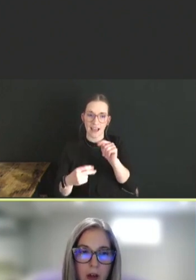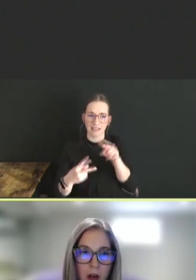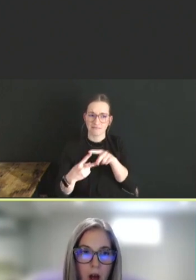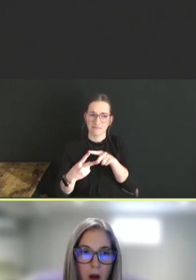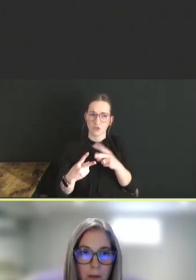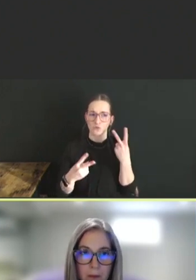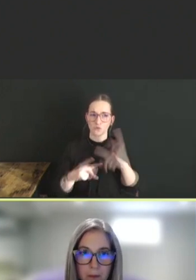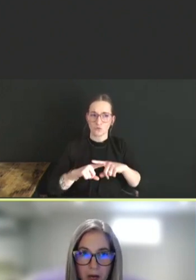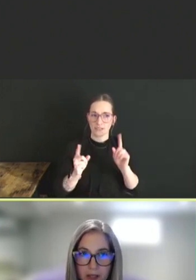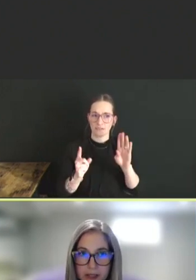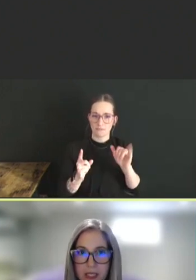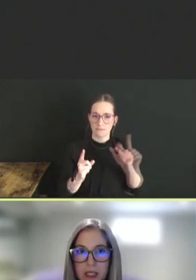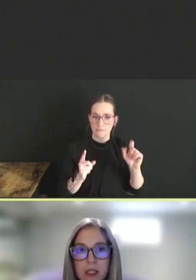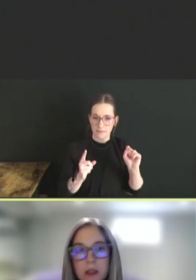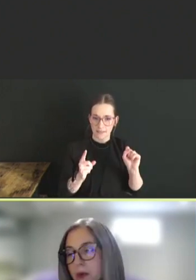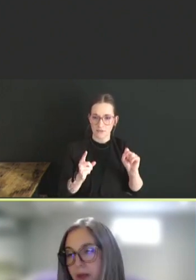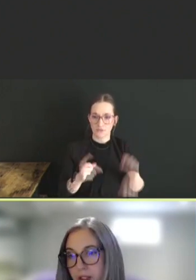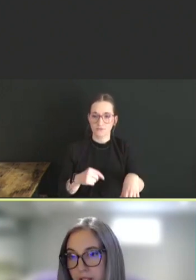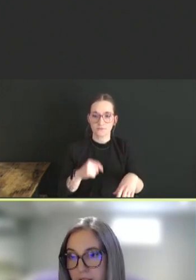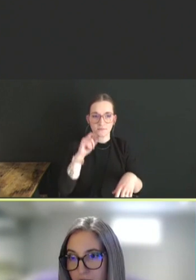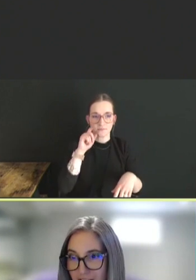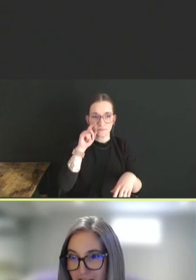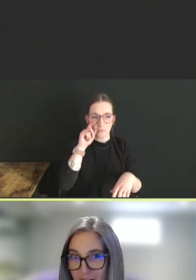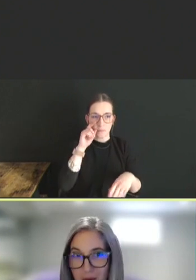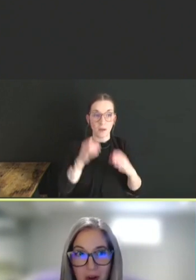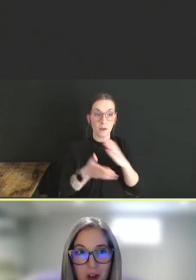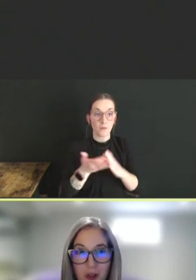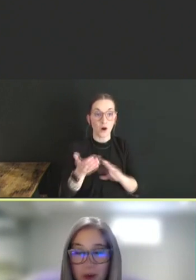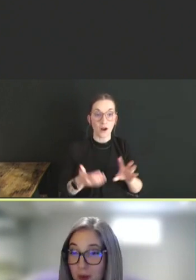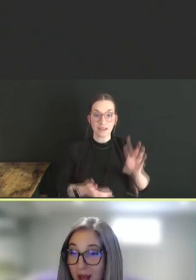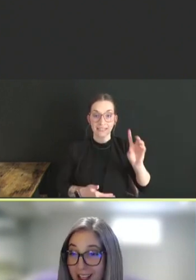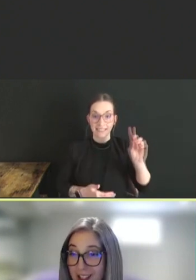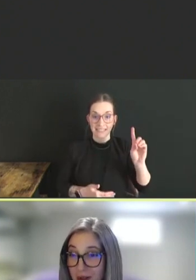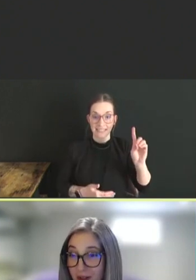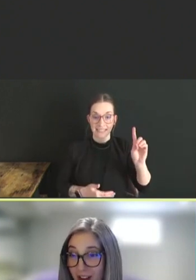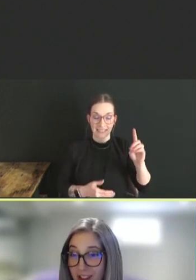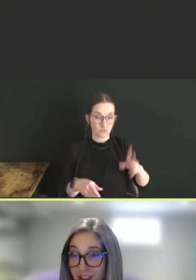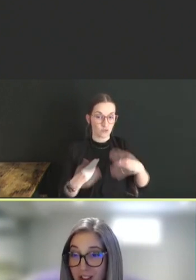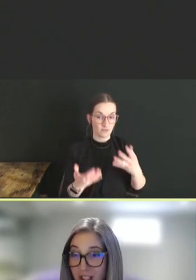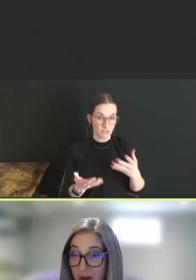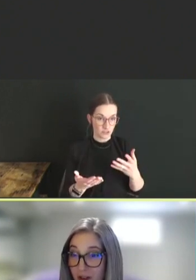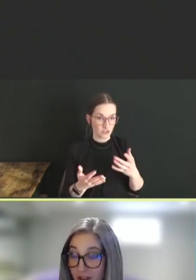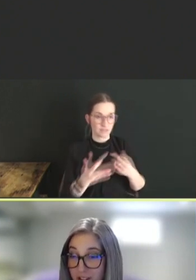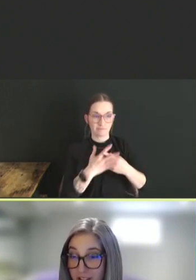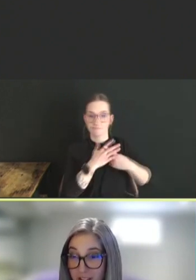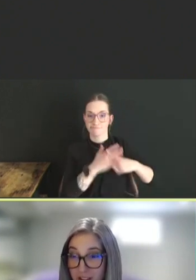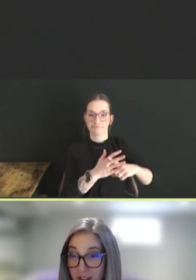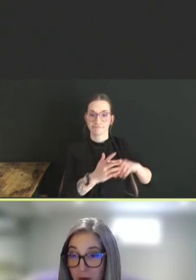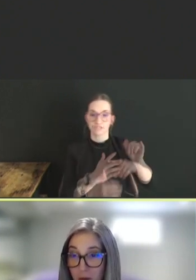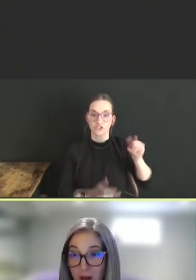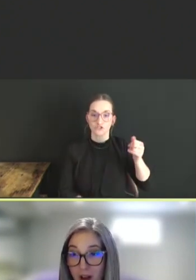The Part D provisions, just to note, those went into effect on January 1.